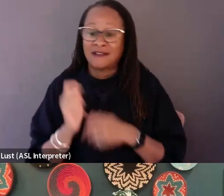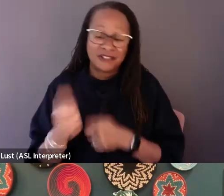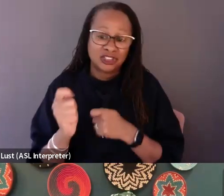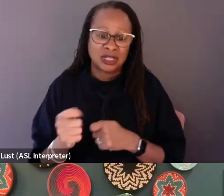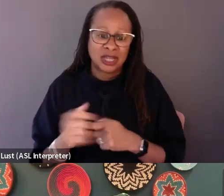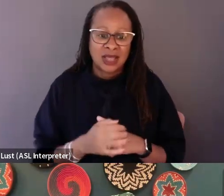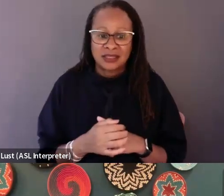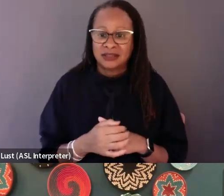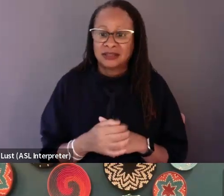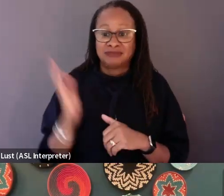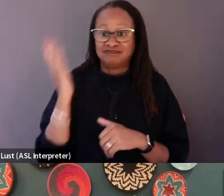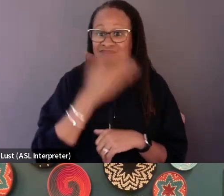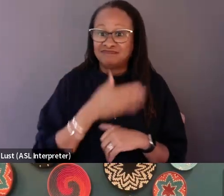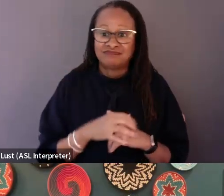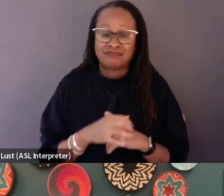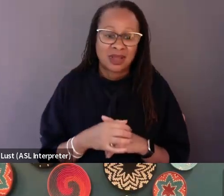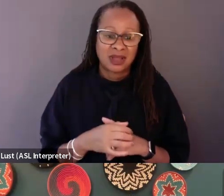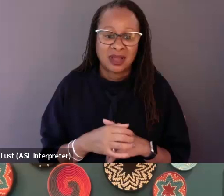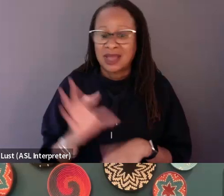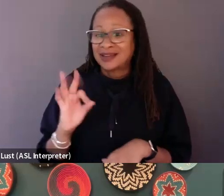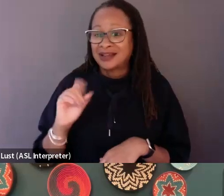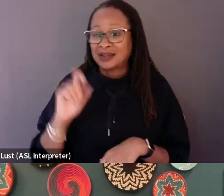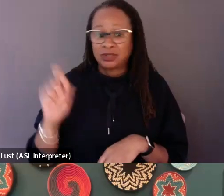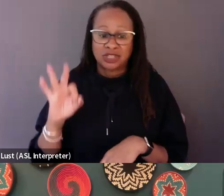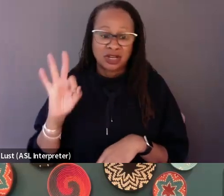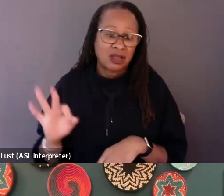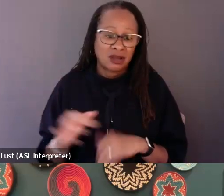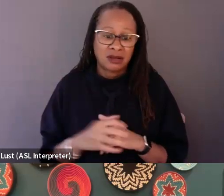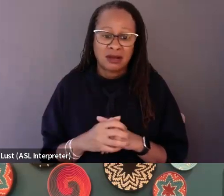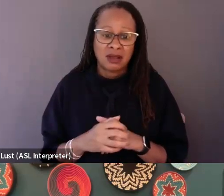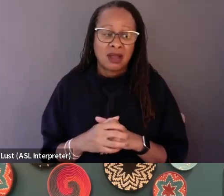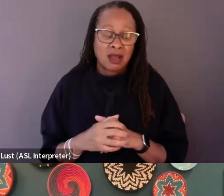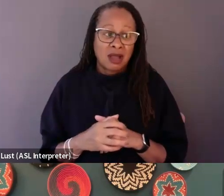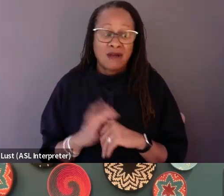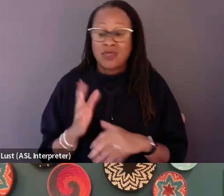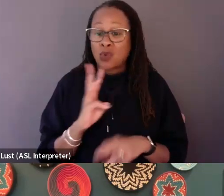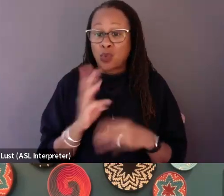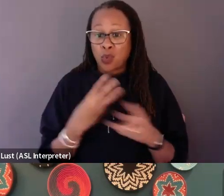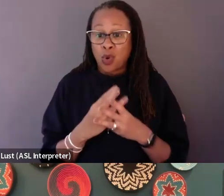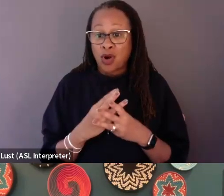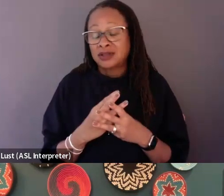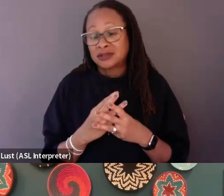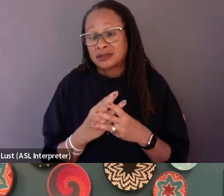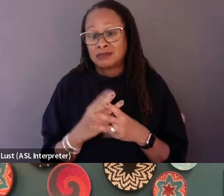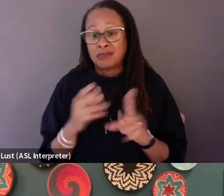because the truth is 70% of the world's population still fed by small and medium scale fishers and farmers.